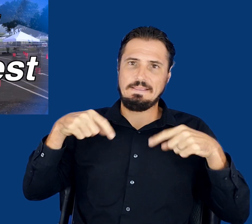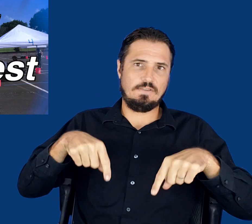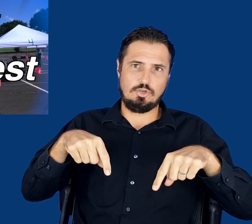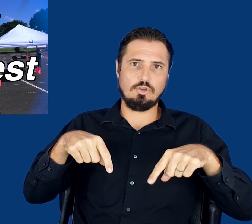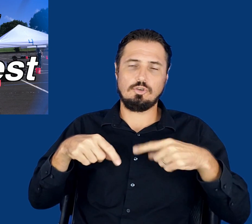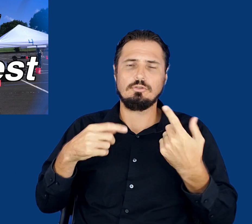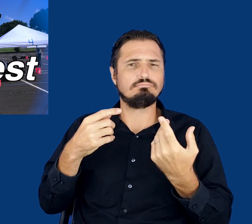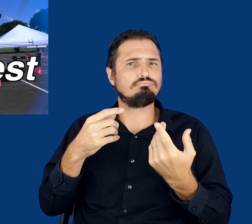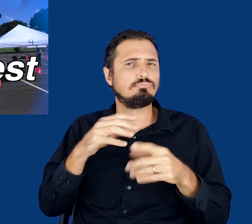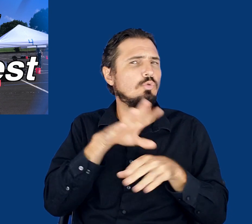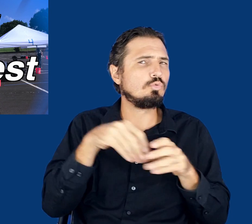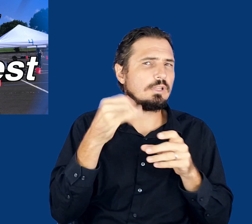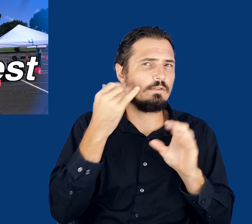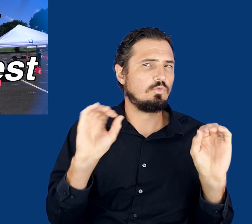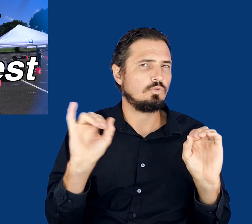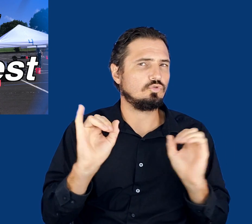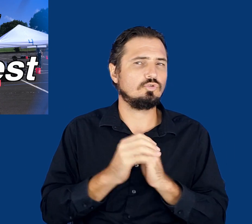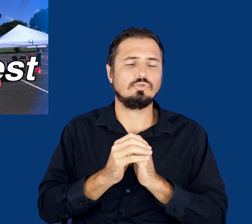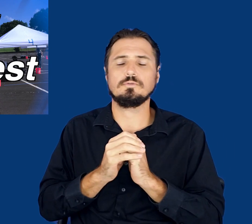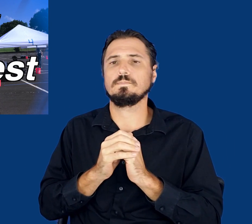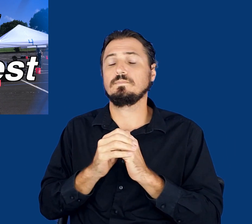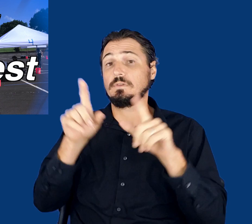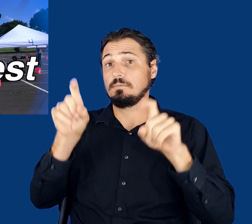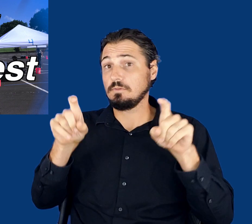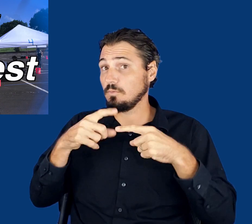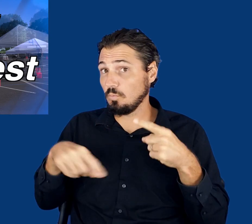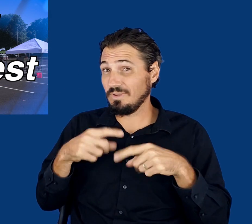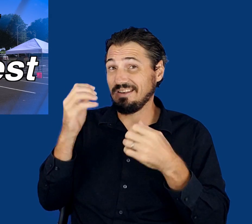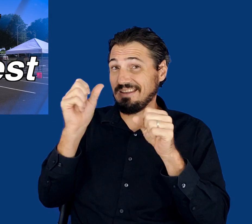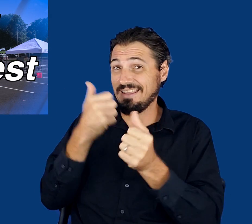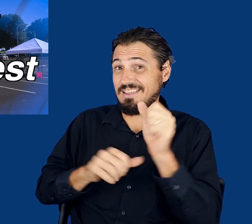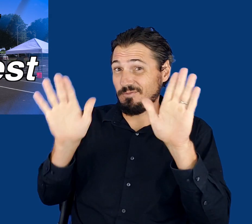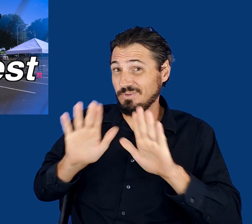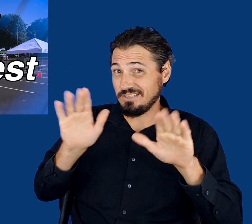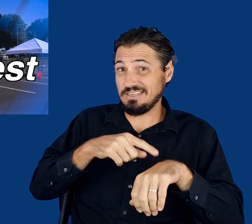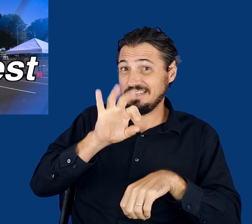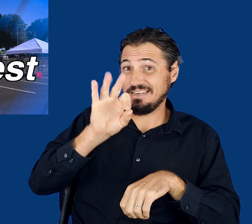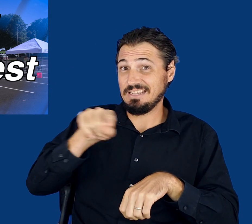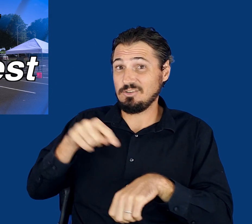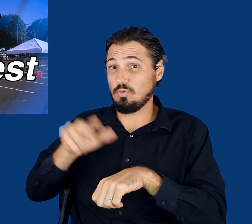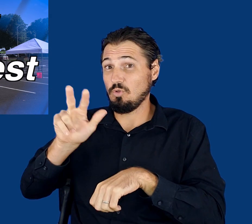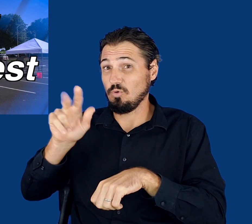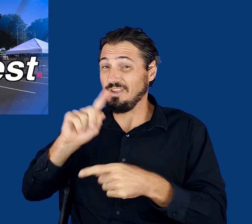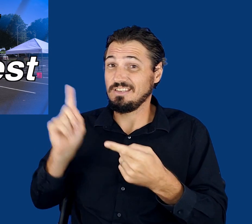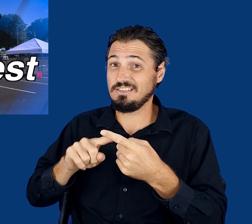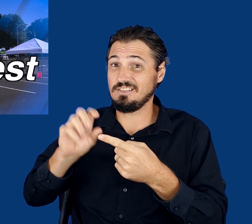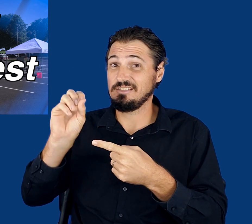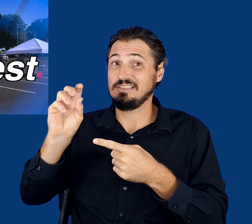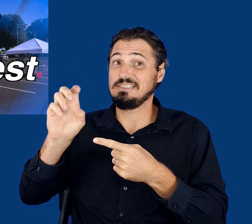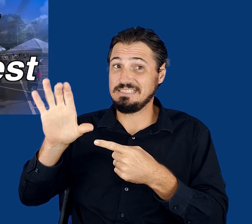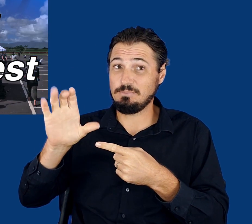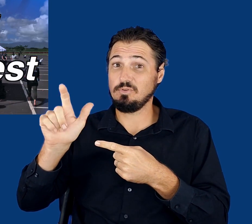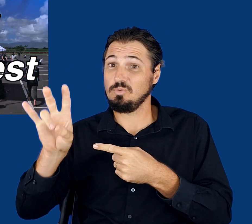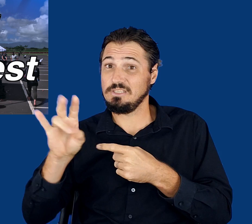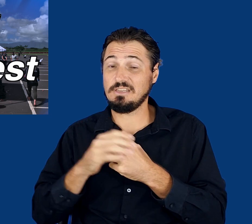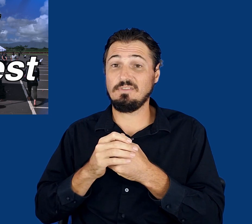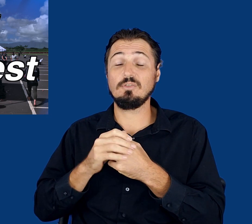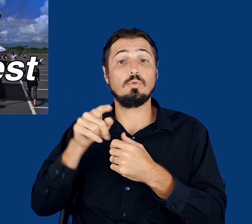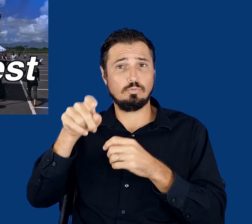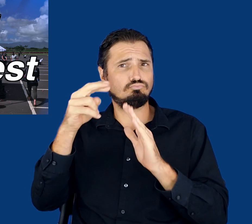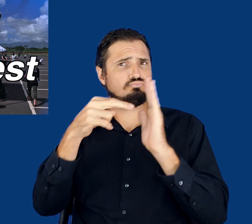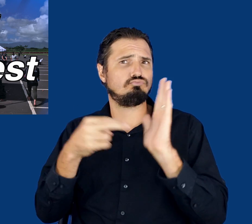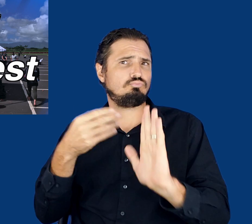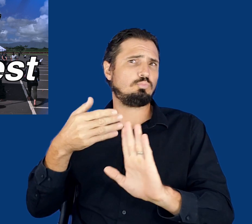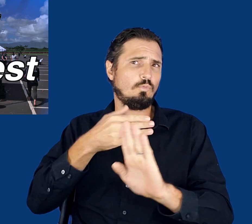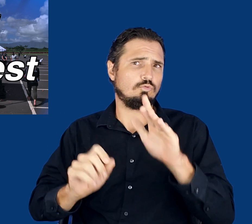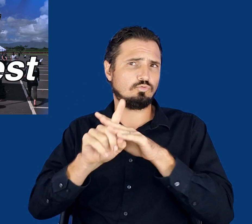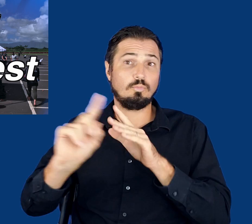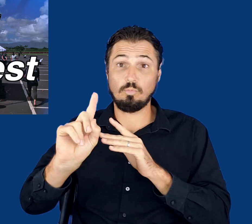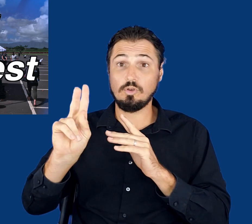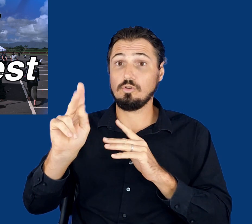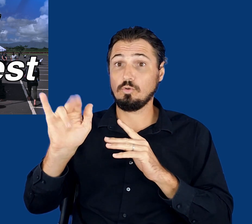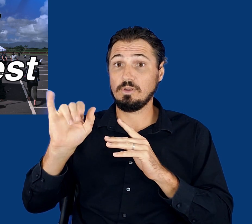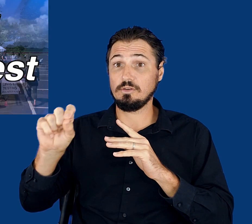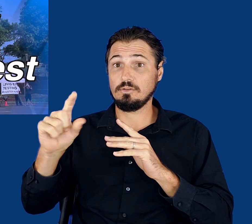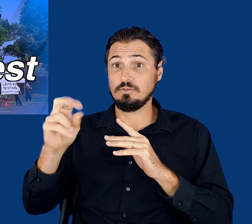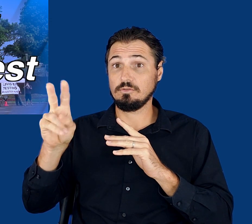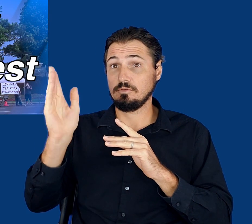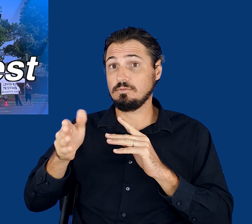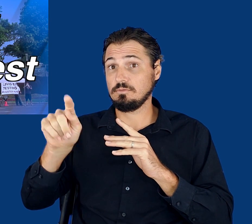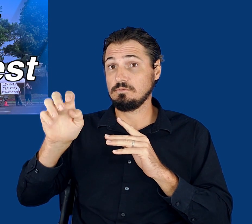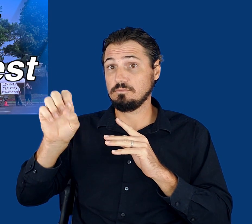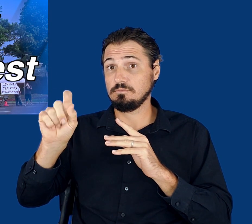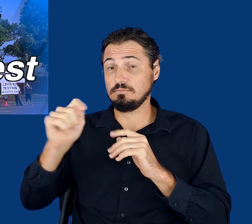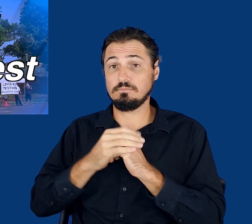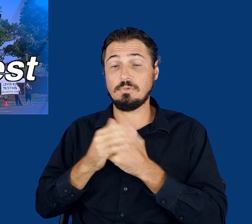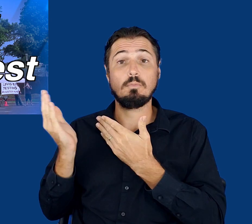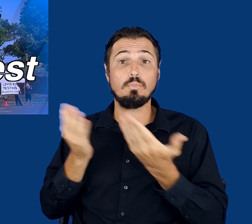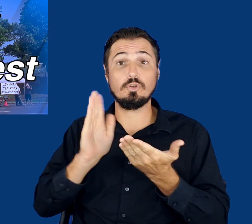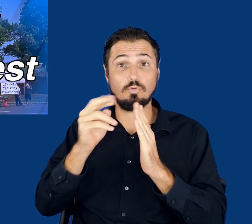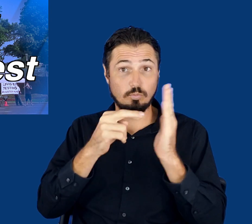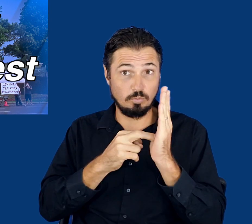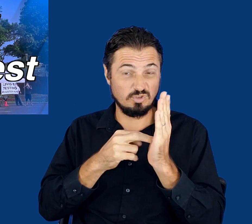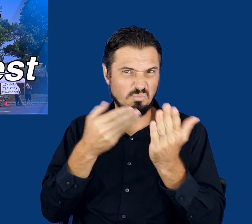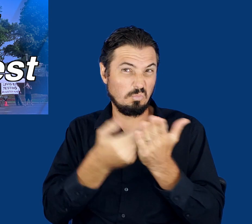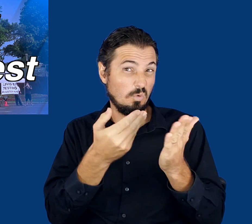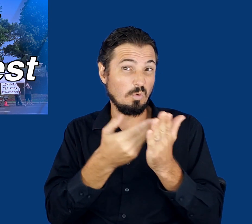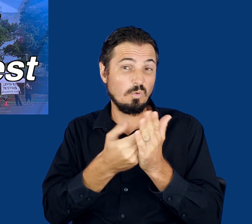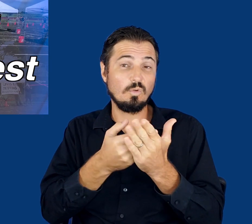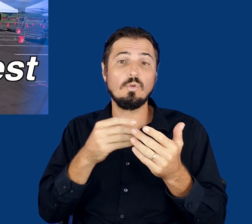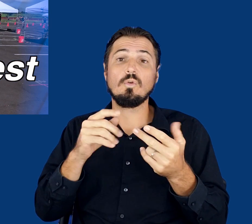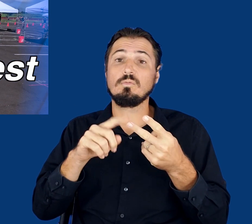Testing is available every Sunday from 9 a.m. to 3 p.m. through December 27. Participants should register in advance at Kauai.gov/test. Bring your registration confirmation and an ID to the testing